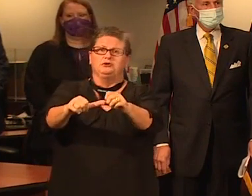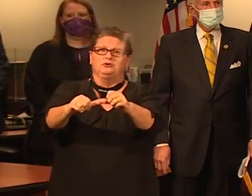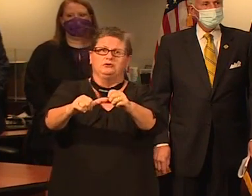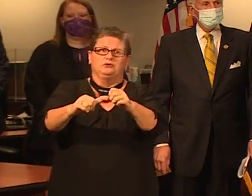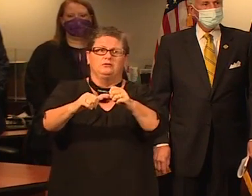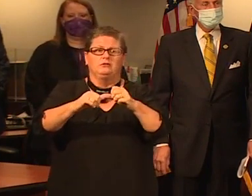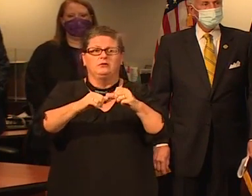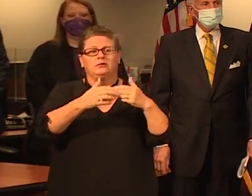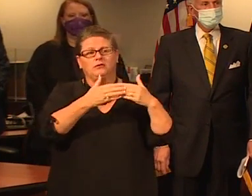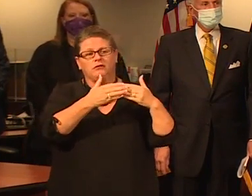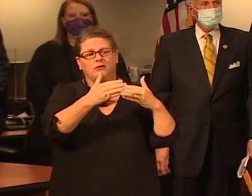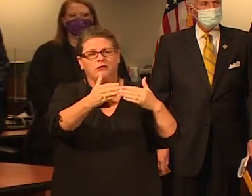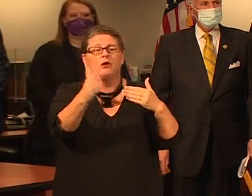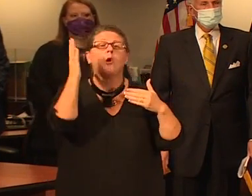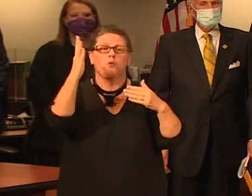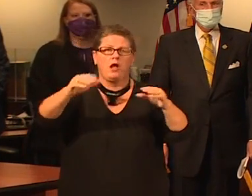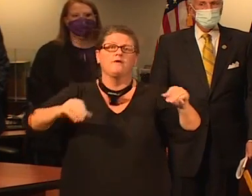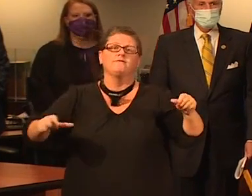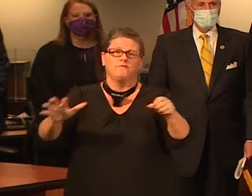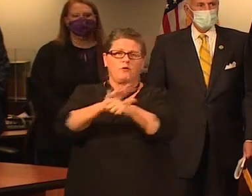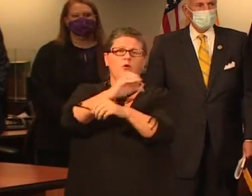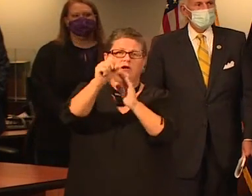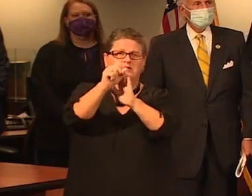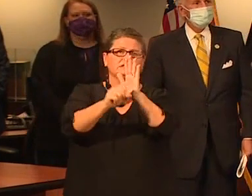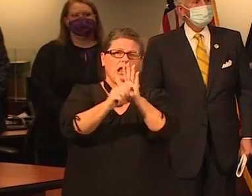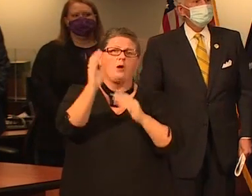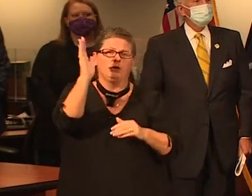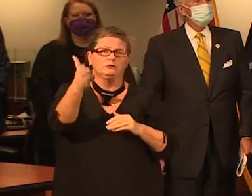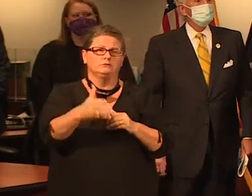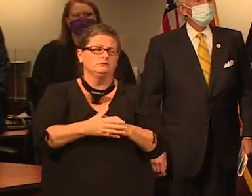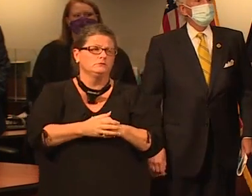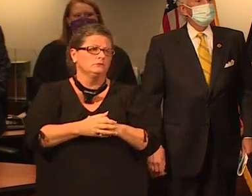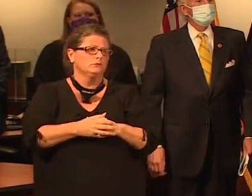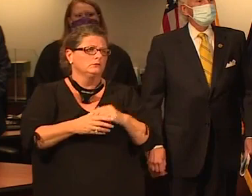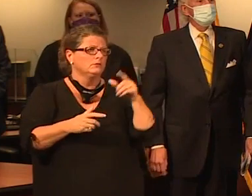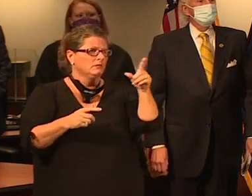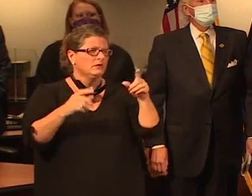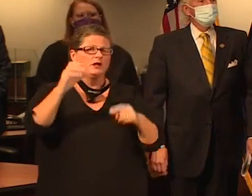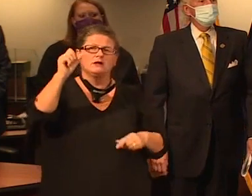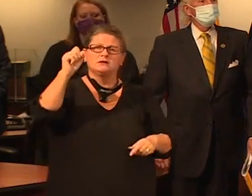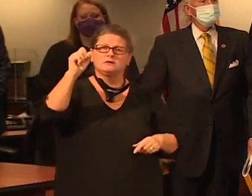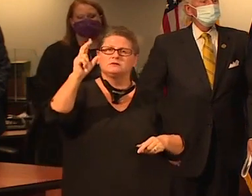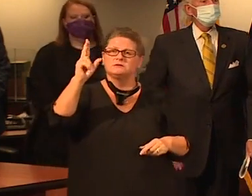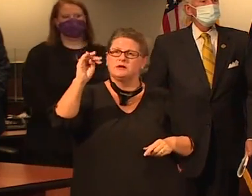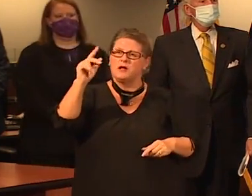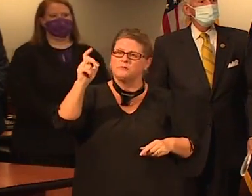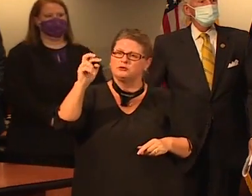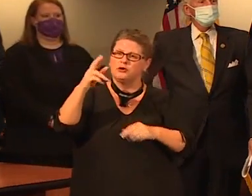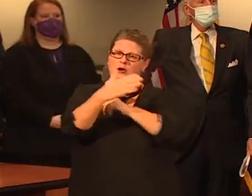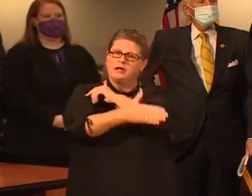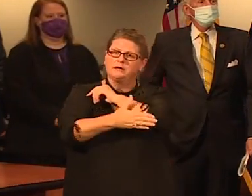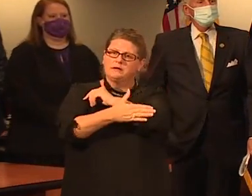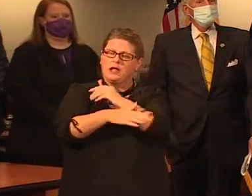IT WILL BE UNTIL IT IS STATEWIDE. IT WILL BE A FEW DAYS, A FEW WEEKS UNTIL IT IS STATEWIDE AIN'T IS GETTING ROLLED OUT CURRENTLY.